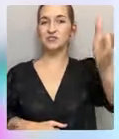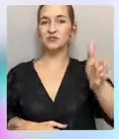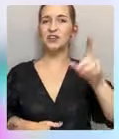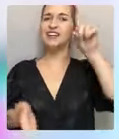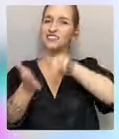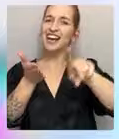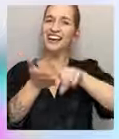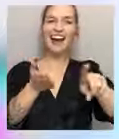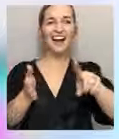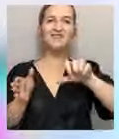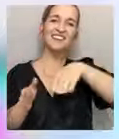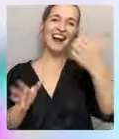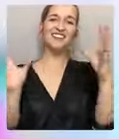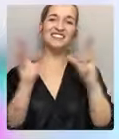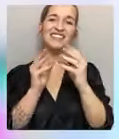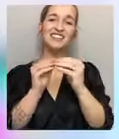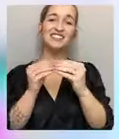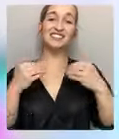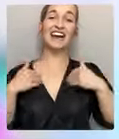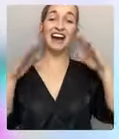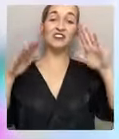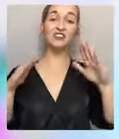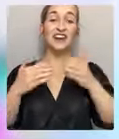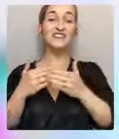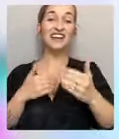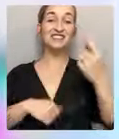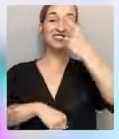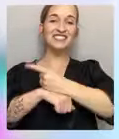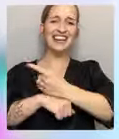Check out all the other Meta Connect sessions and have a great rest of your day.